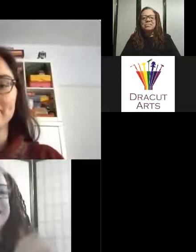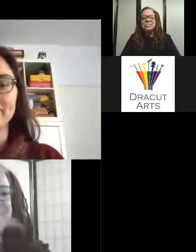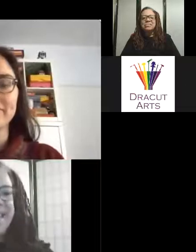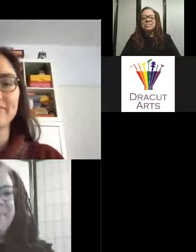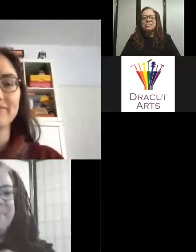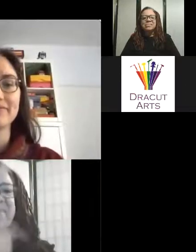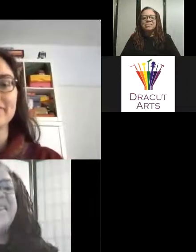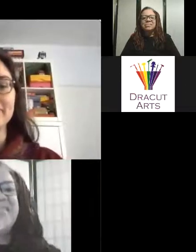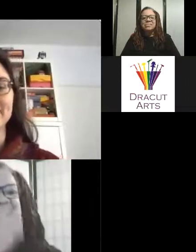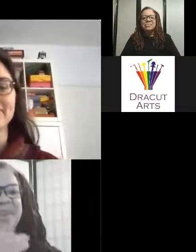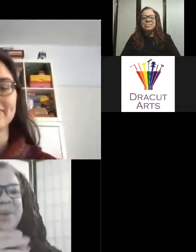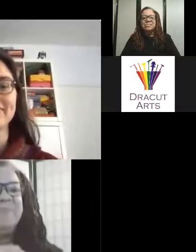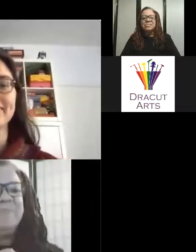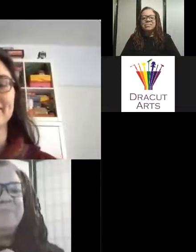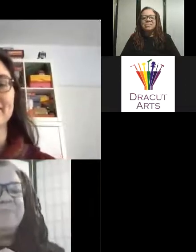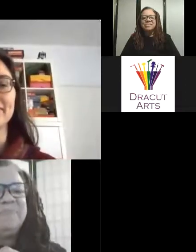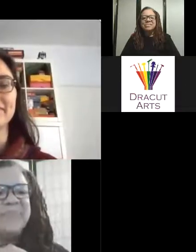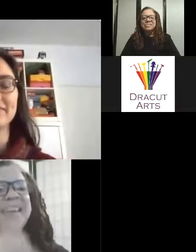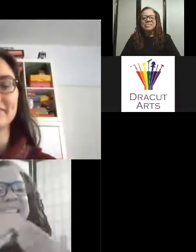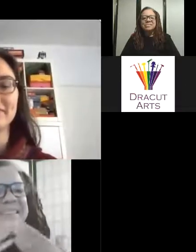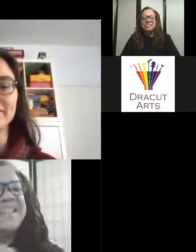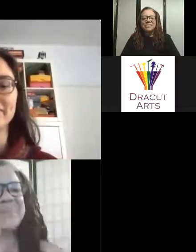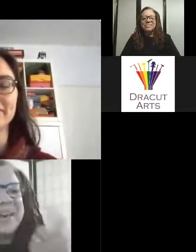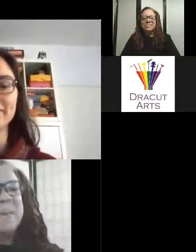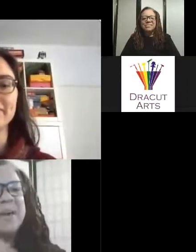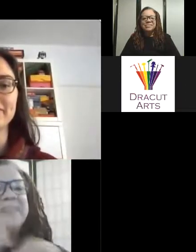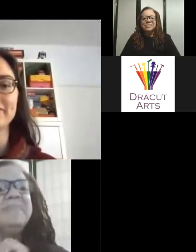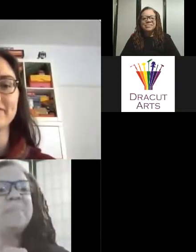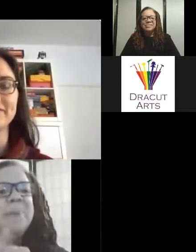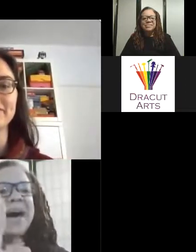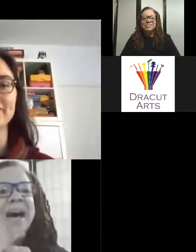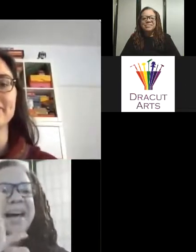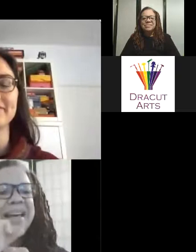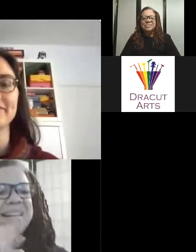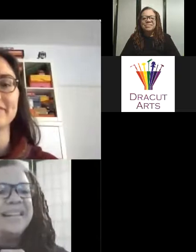Thank you. Bye-bye. Thanks for coming, folks. Bye Liz! Bye-bye. Bye-bye. Thank you.